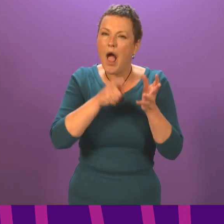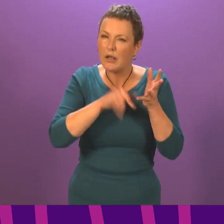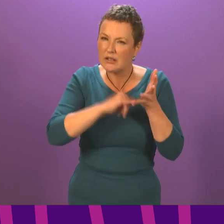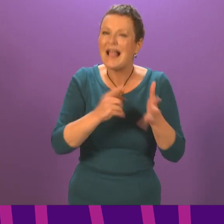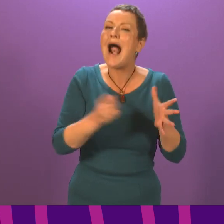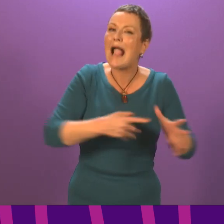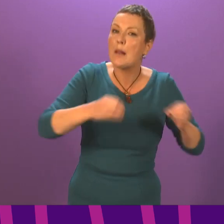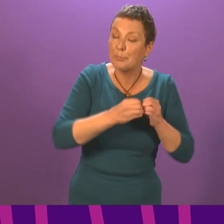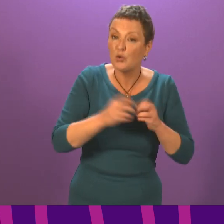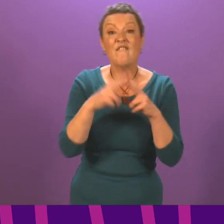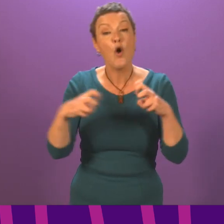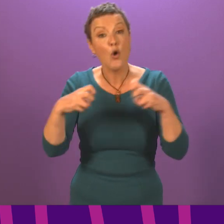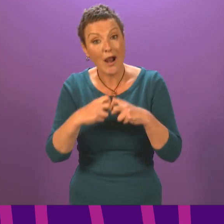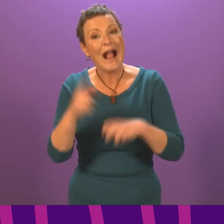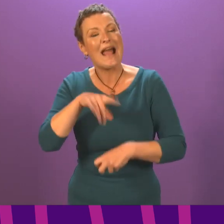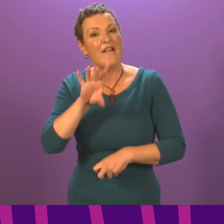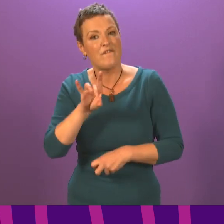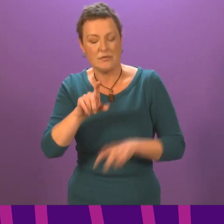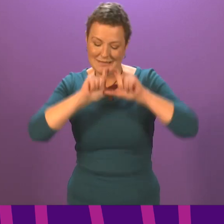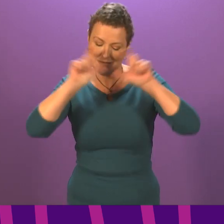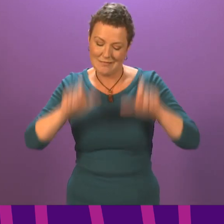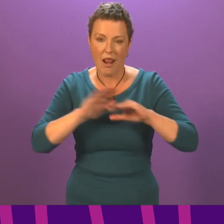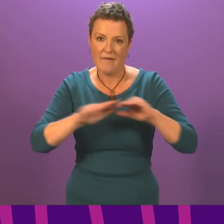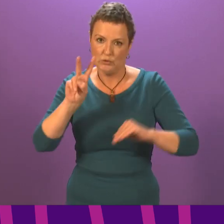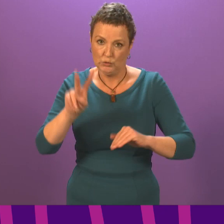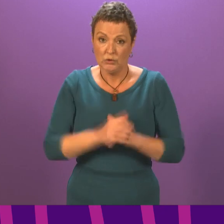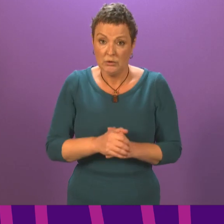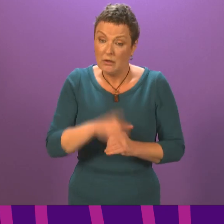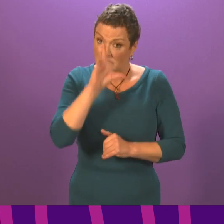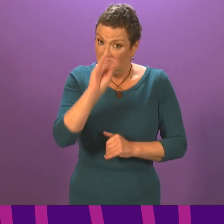Argyll and Bute, Falkirk and Inverclyde. I am pleased to report that the situation in